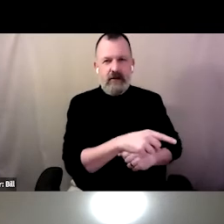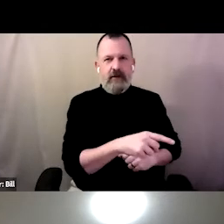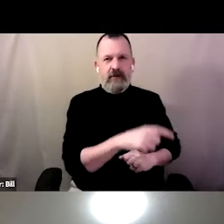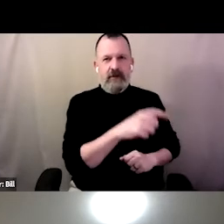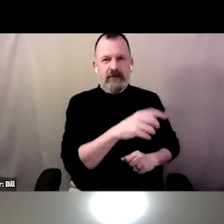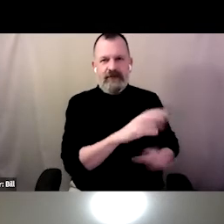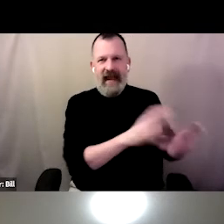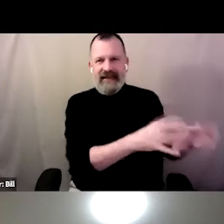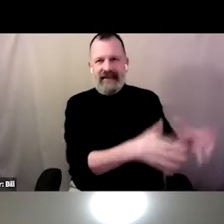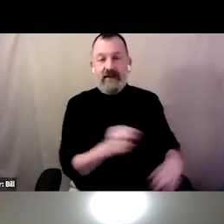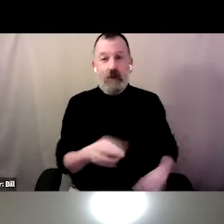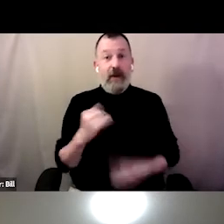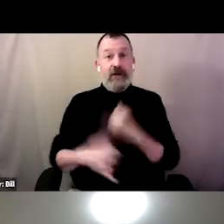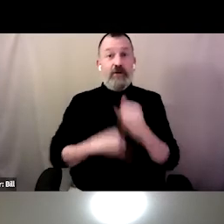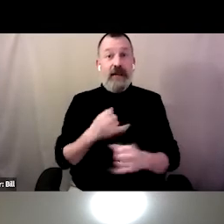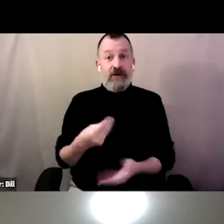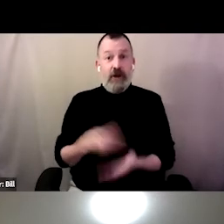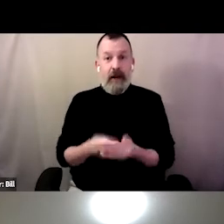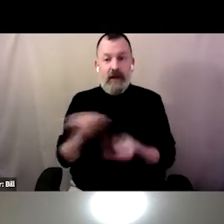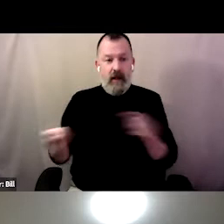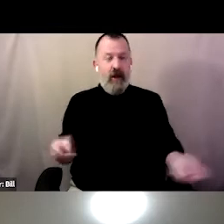CalebBarlow: You are subject to US Treasury regulations.